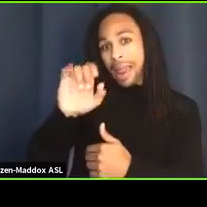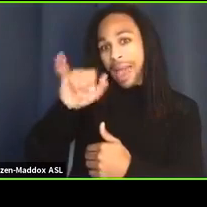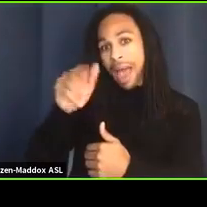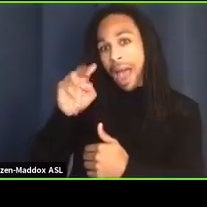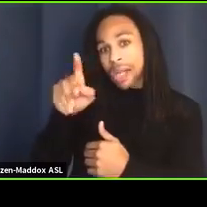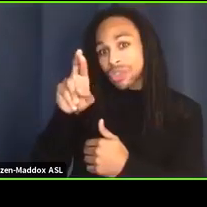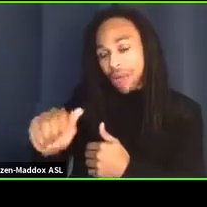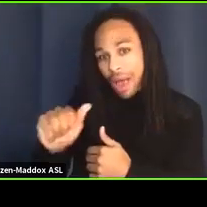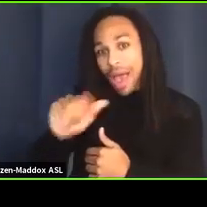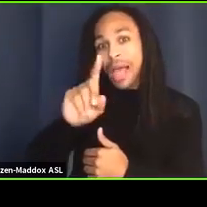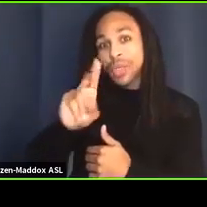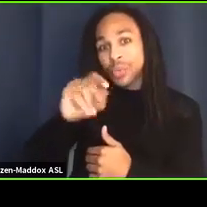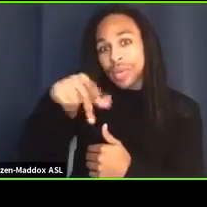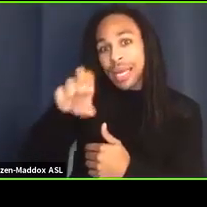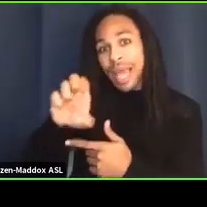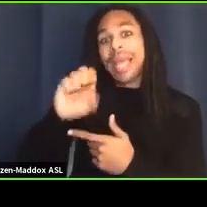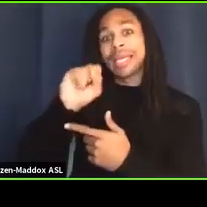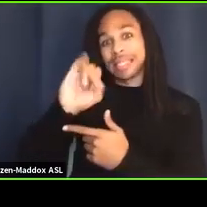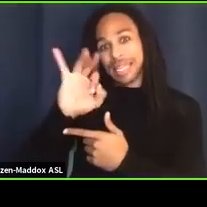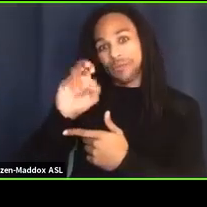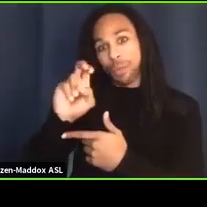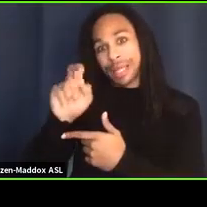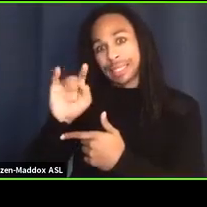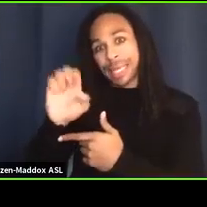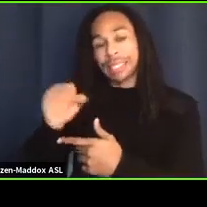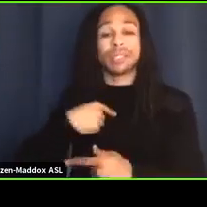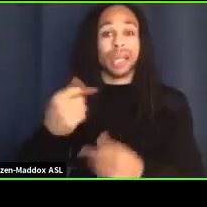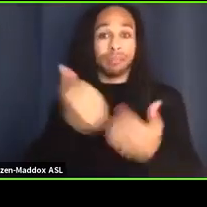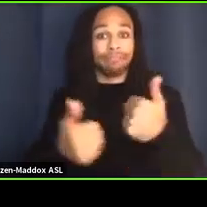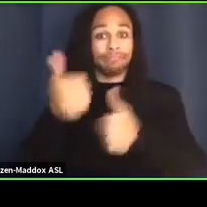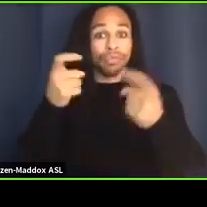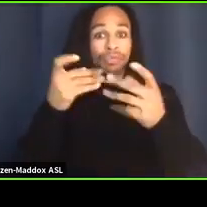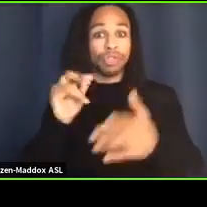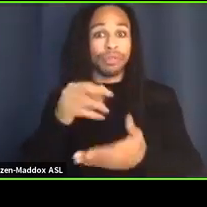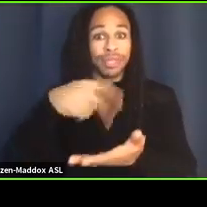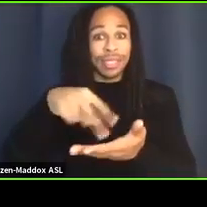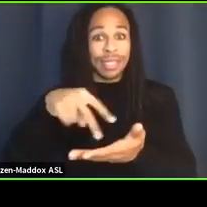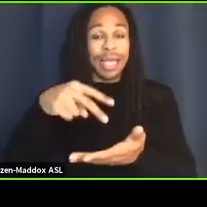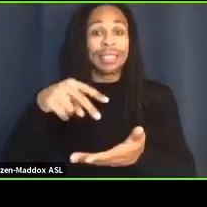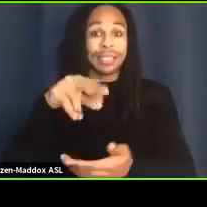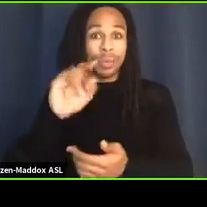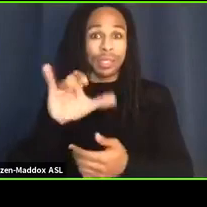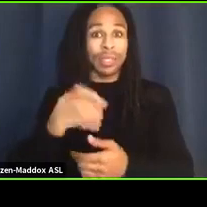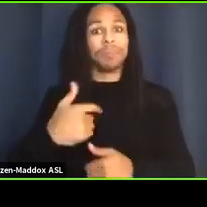City and the arts culture and dance field. I'm pleased to welcome our moderator and Executive